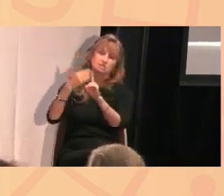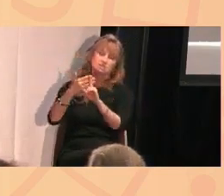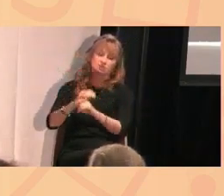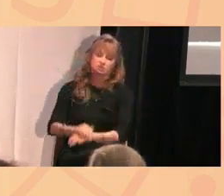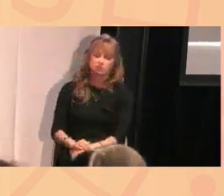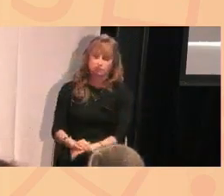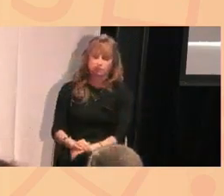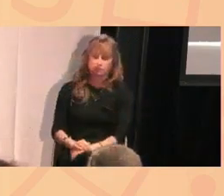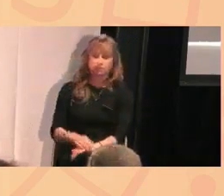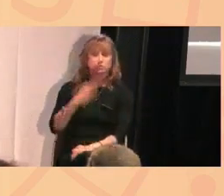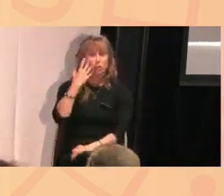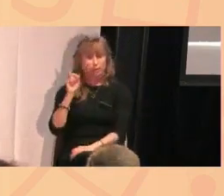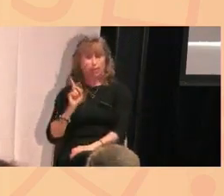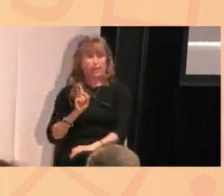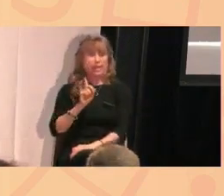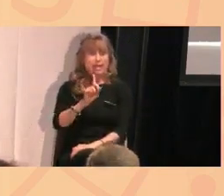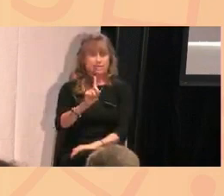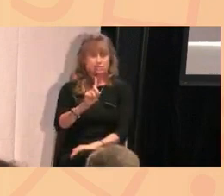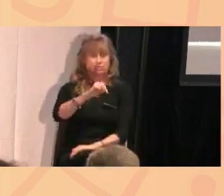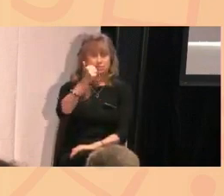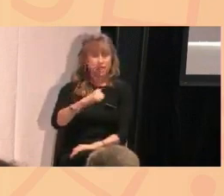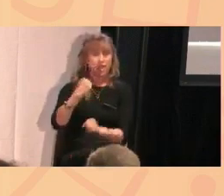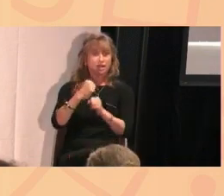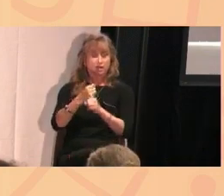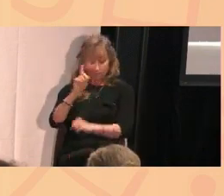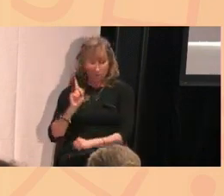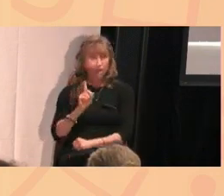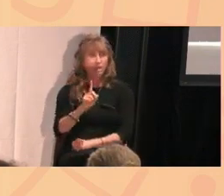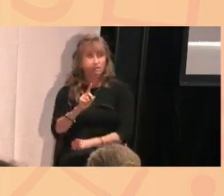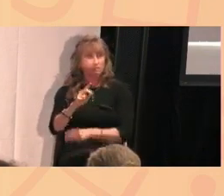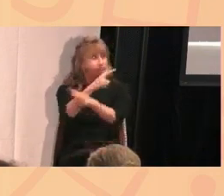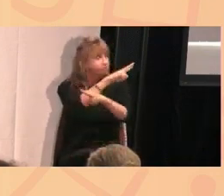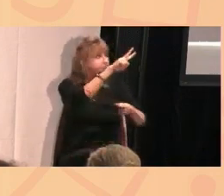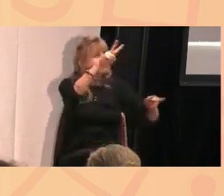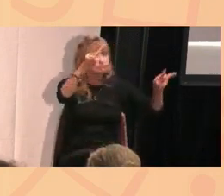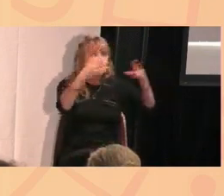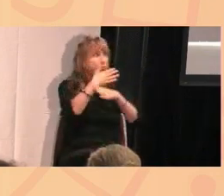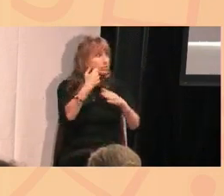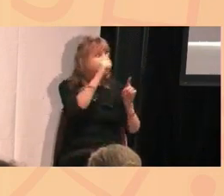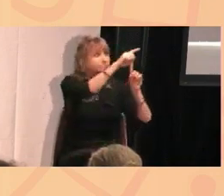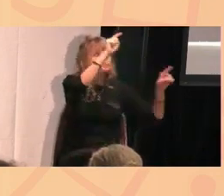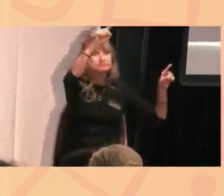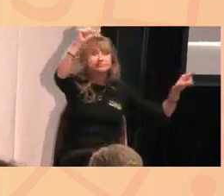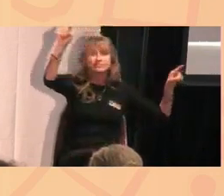And it's been there 30 something years, nearly 40 years since.